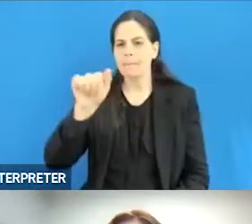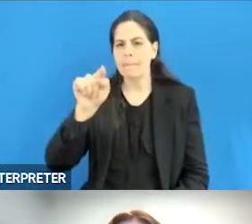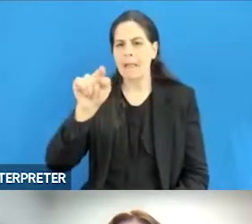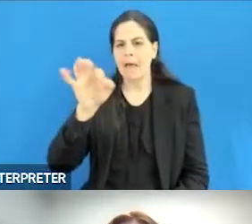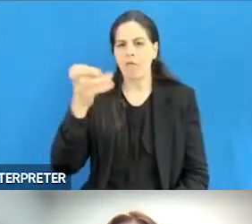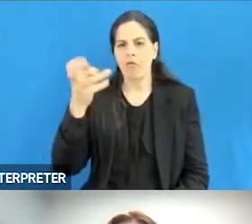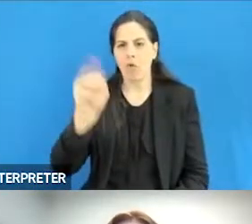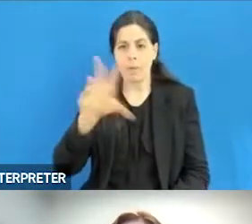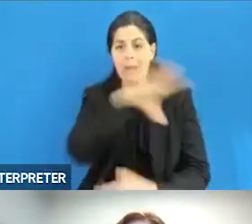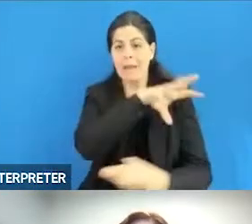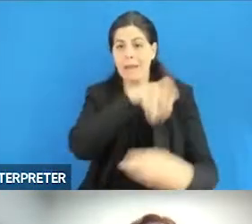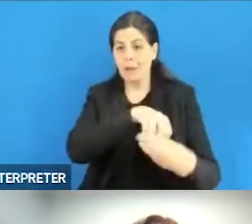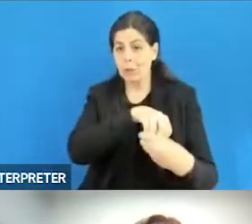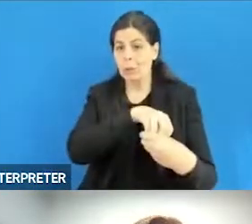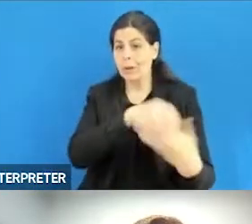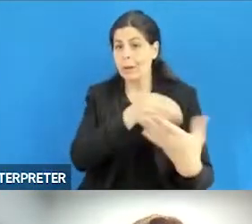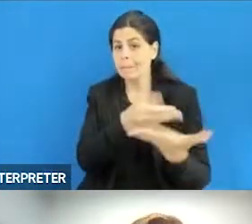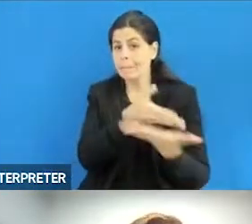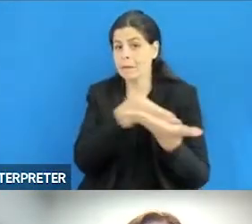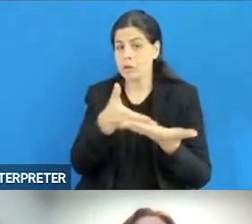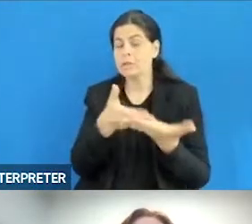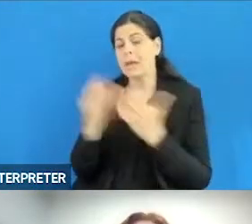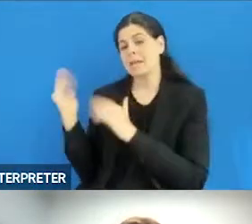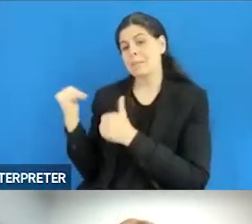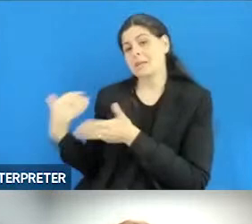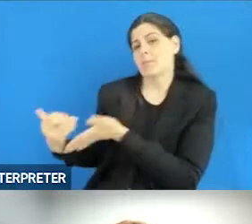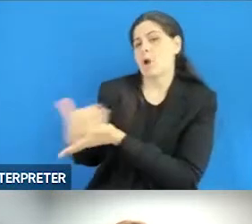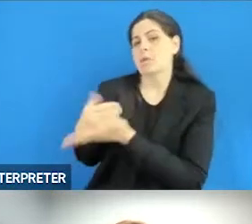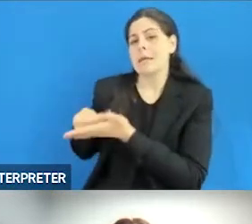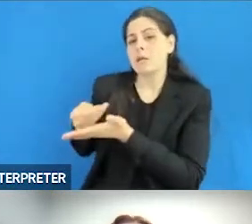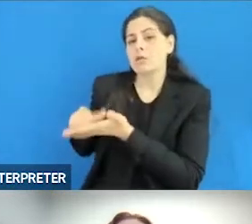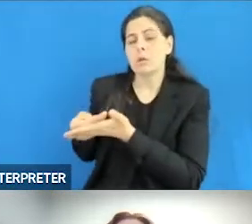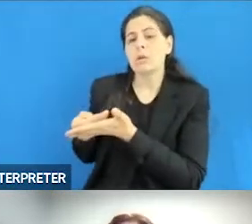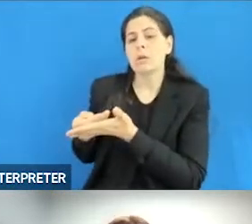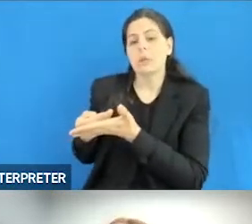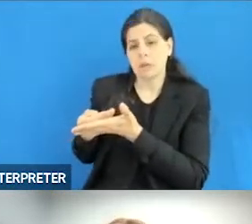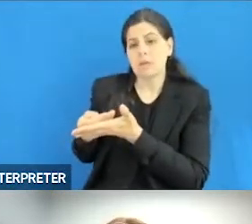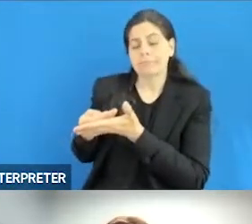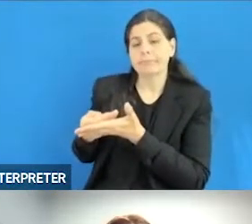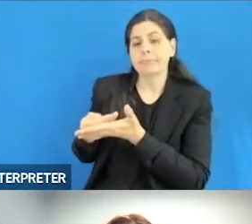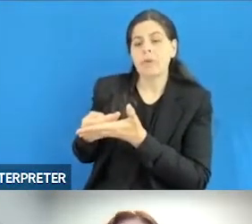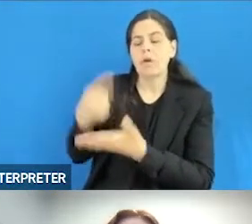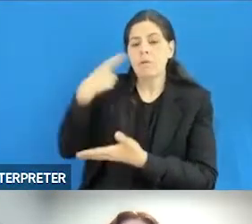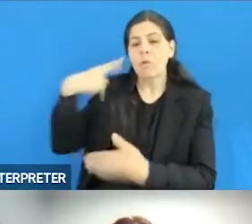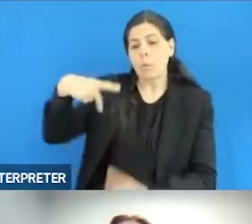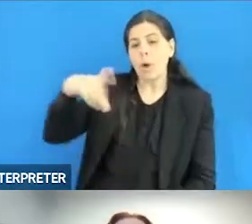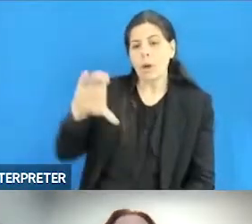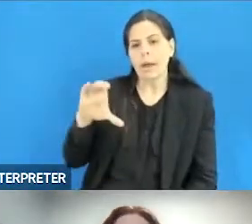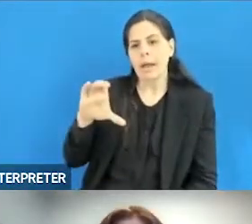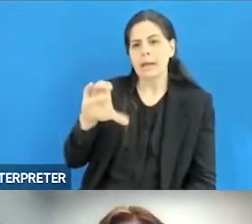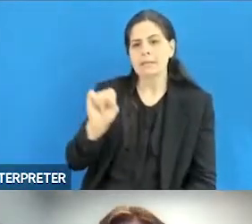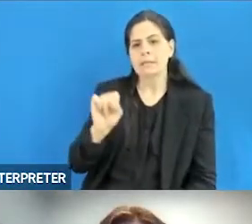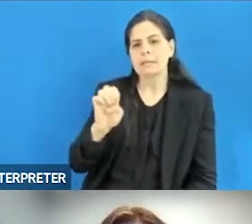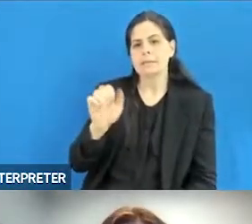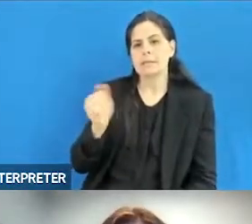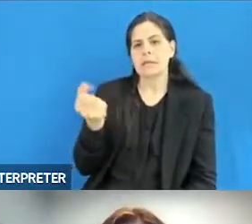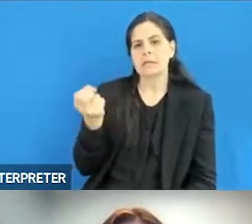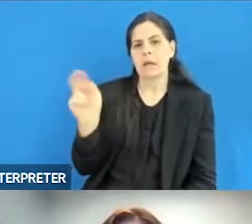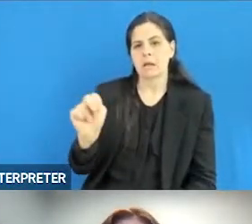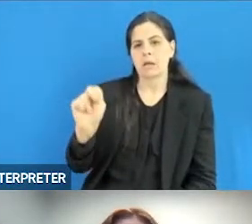Those whose budget and/or expected monetization in the aggregate for a podcast season exceed $10,000.